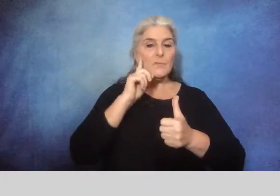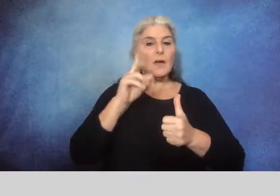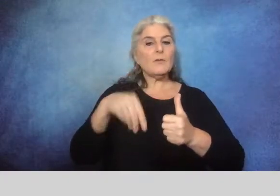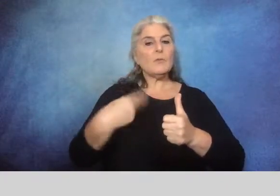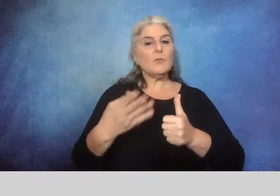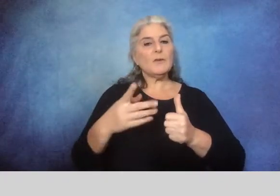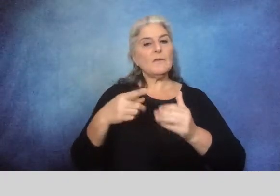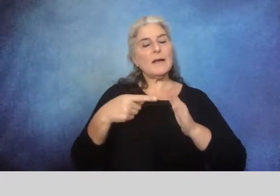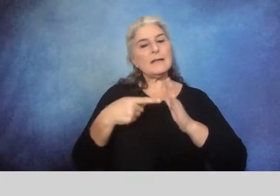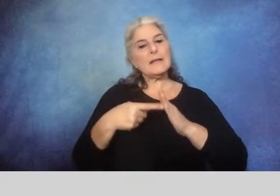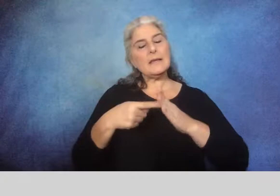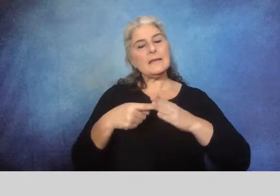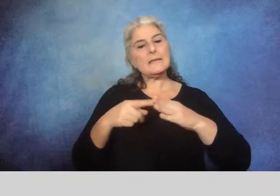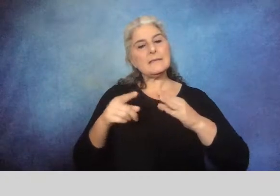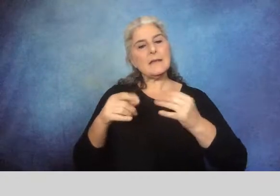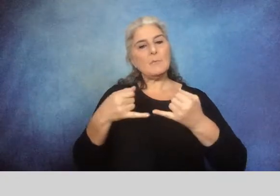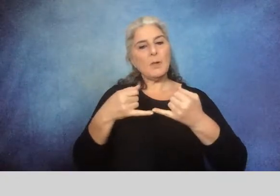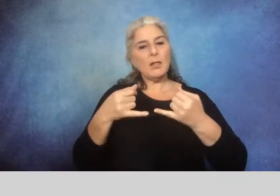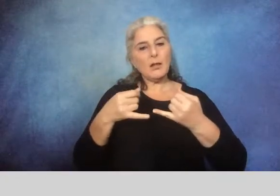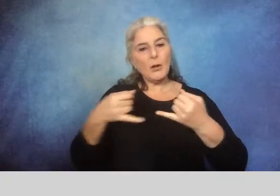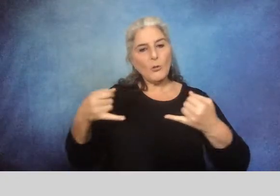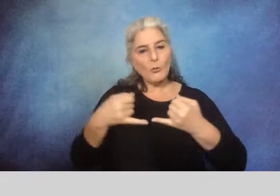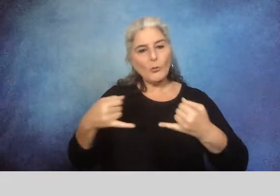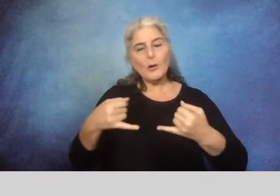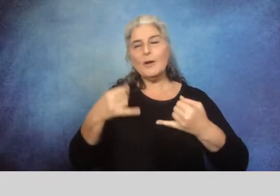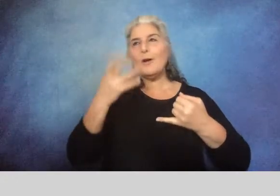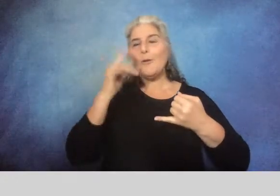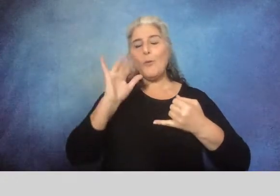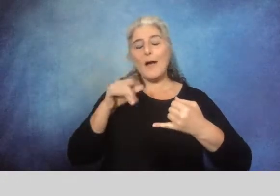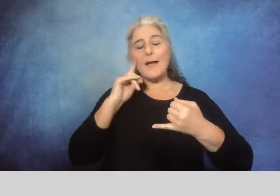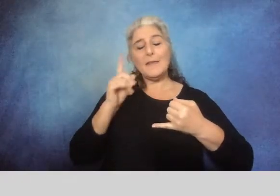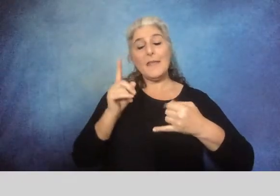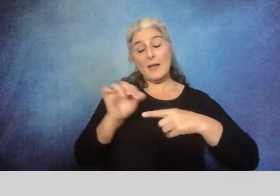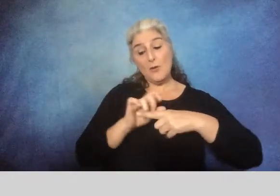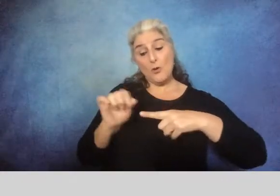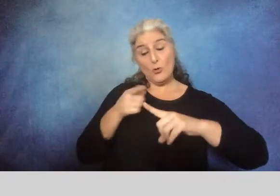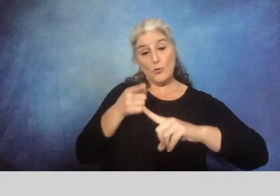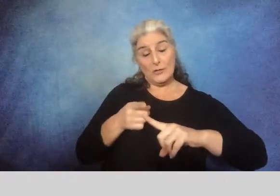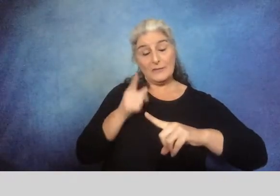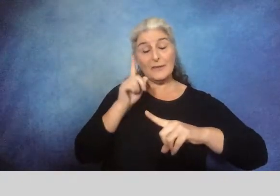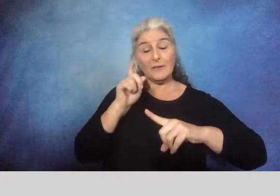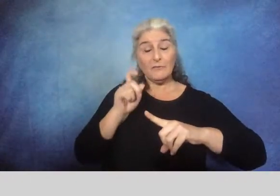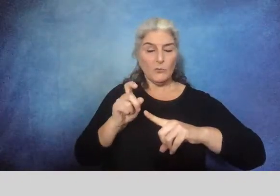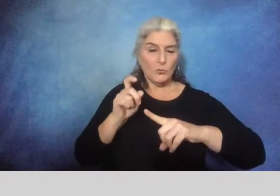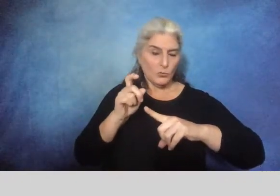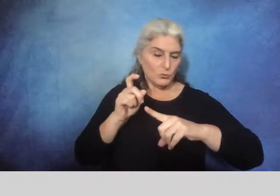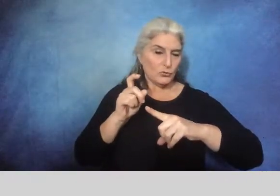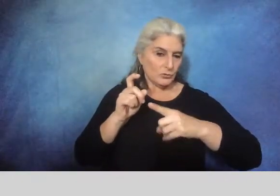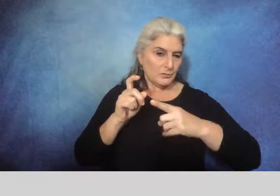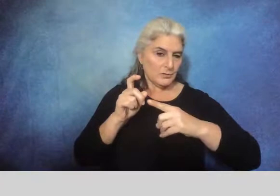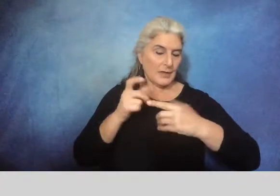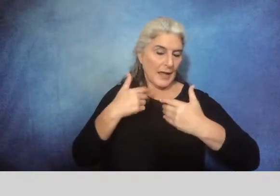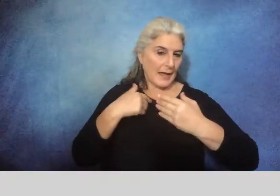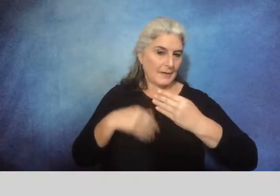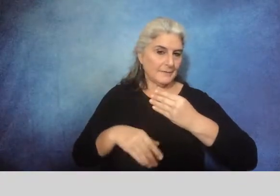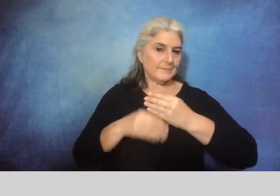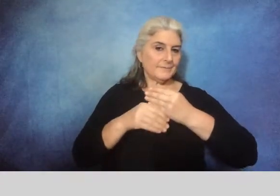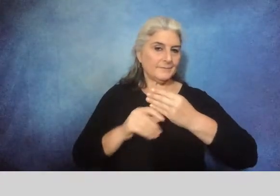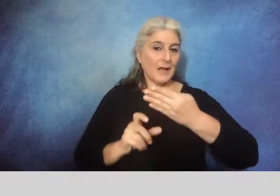and I'll give a reason, like, why that particular code needs to be written as a plugin. And the second section, I'll describe what is a plugin